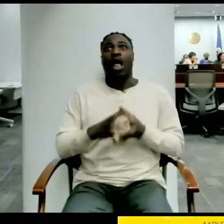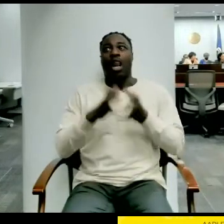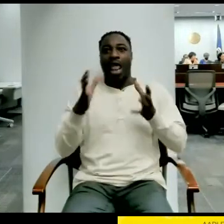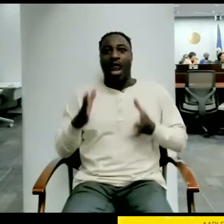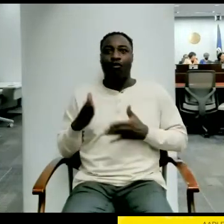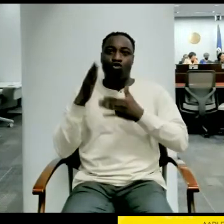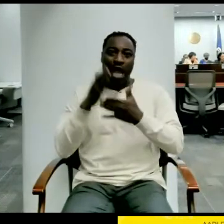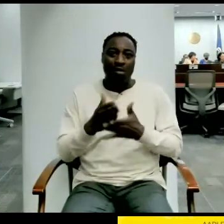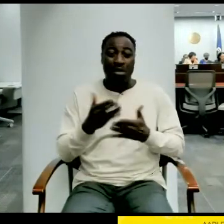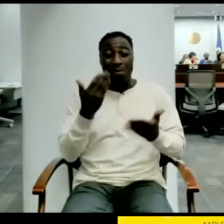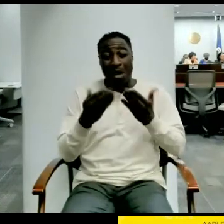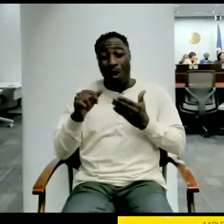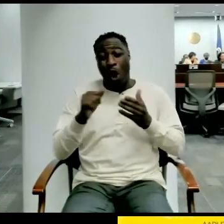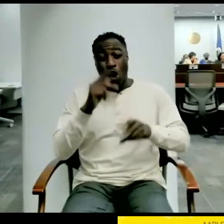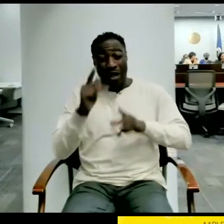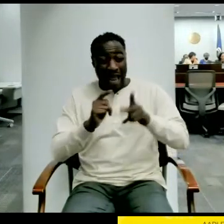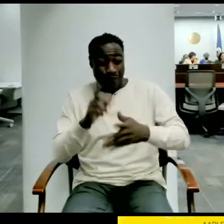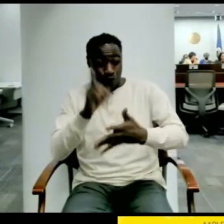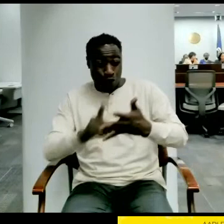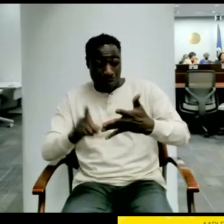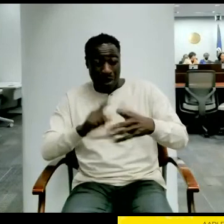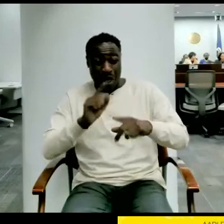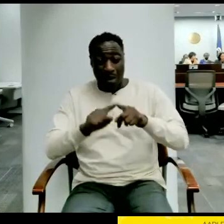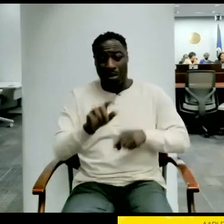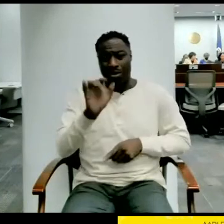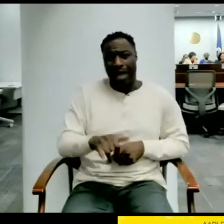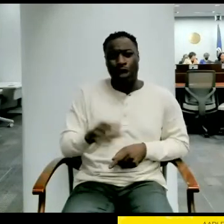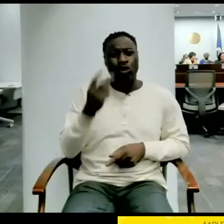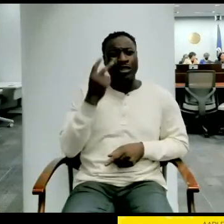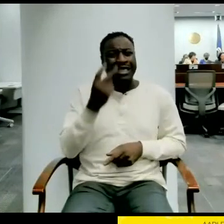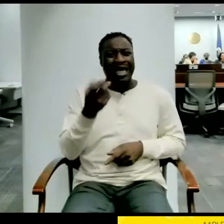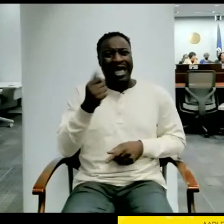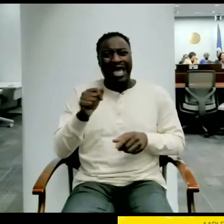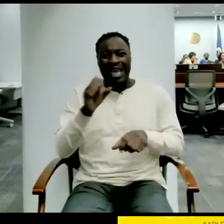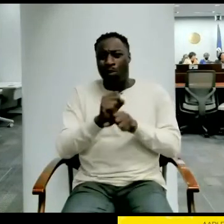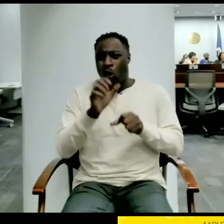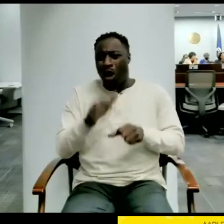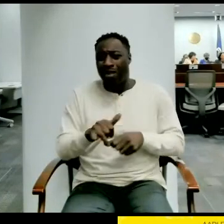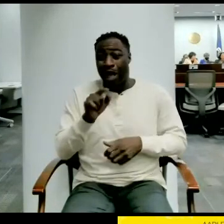forms of discrimination, but about that and are you seeing any employers who you think actually